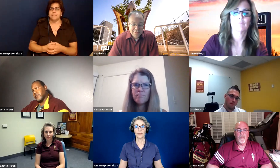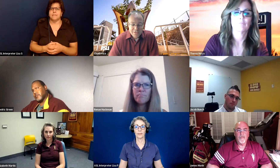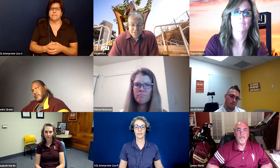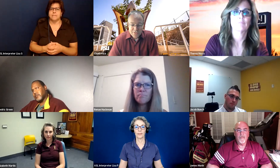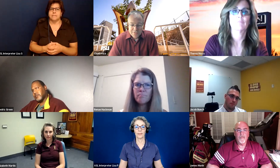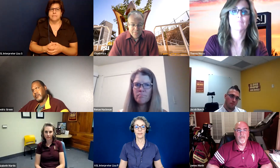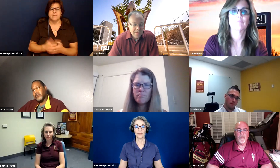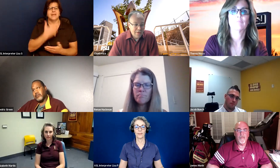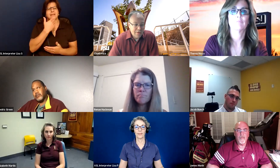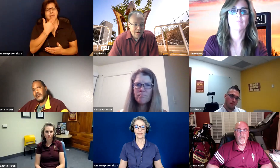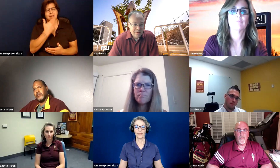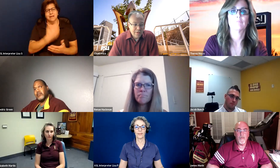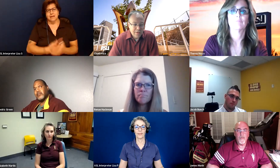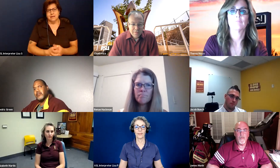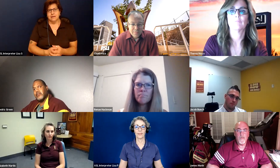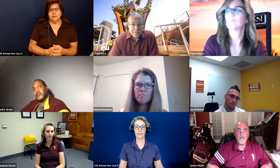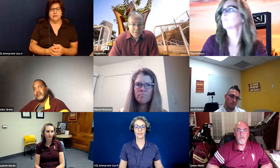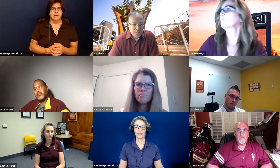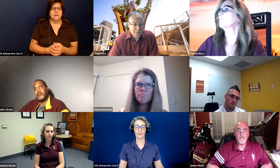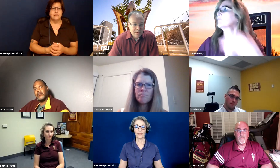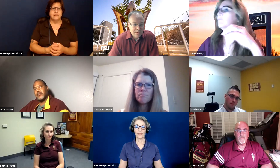Thanks Cedric. Right. Elizabeth.